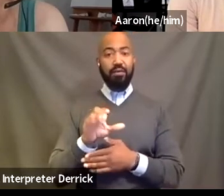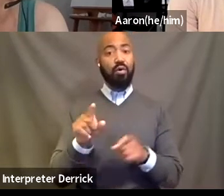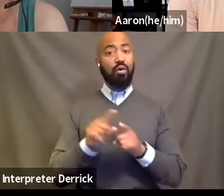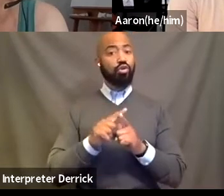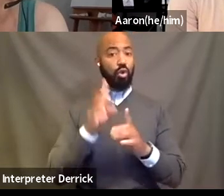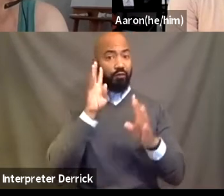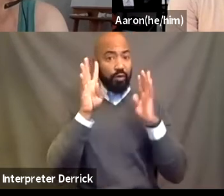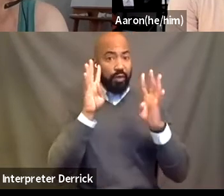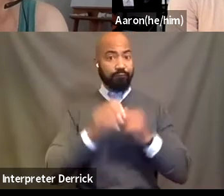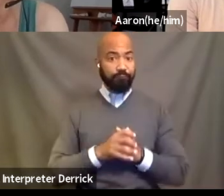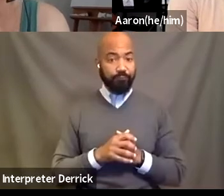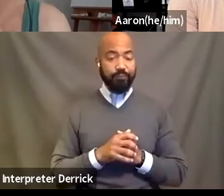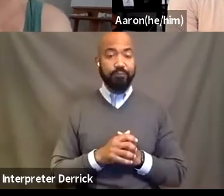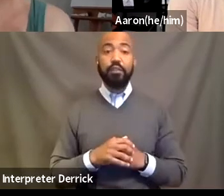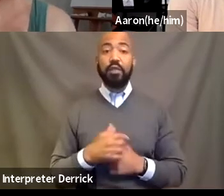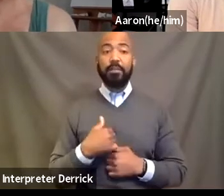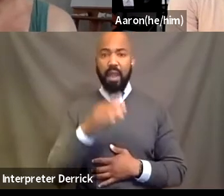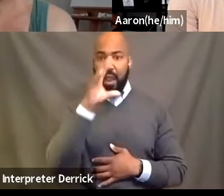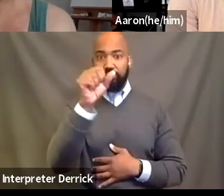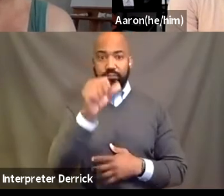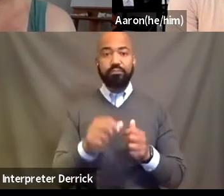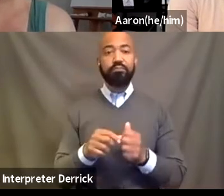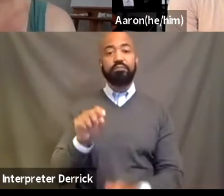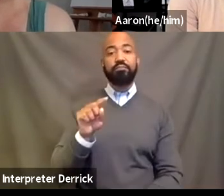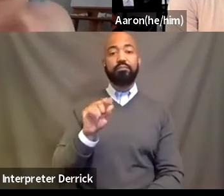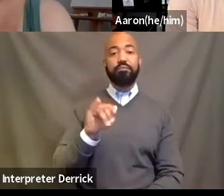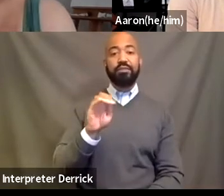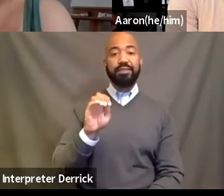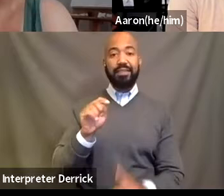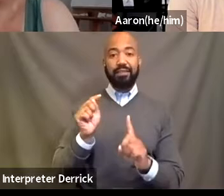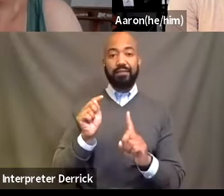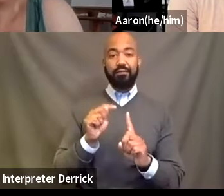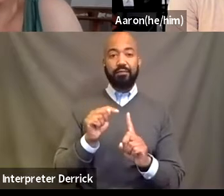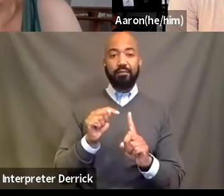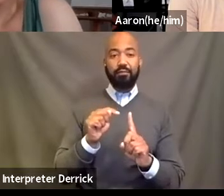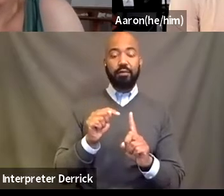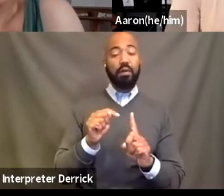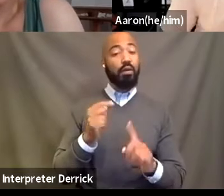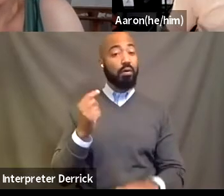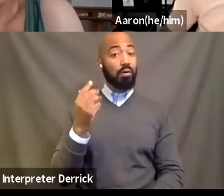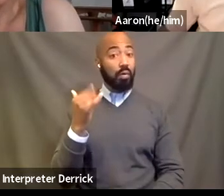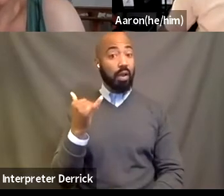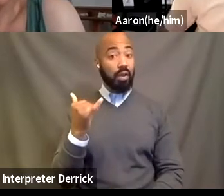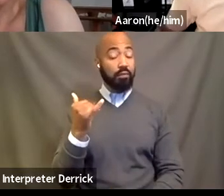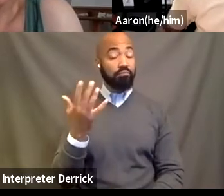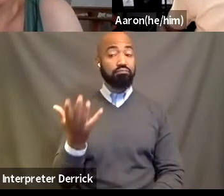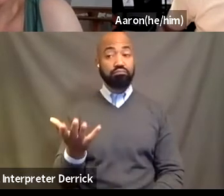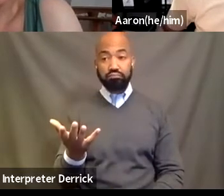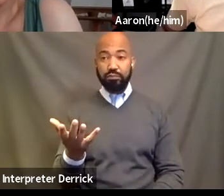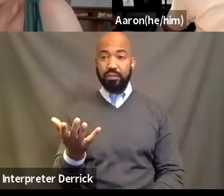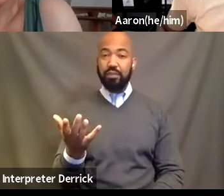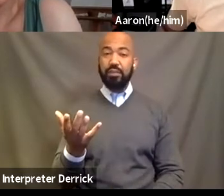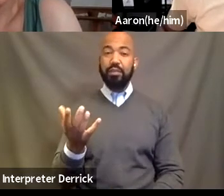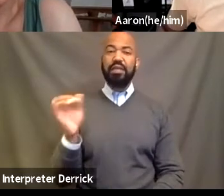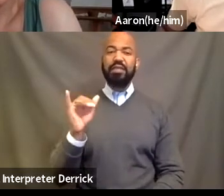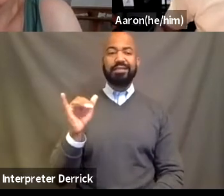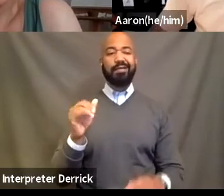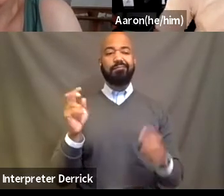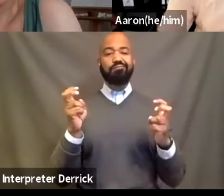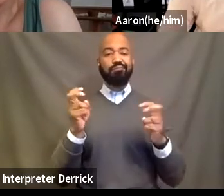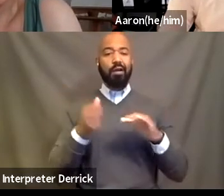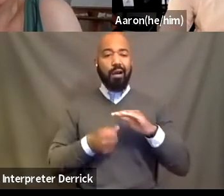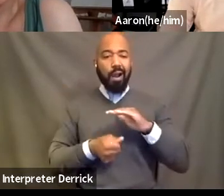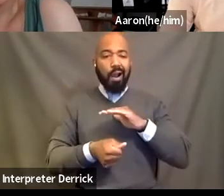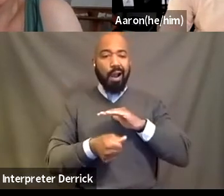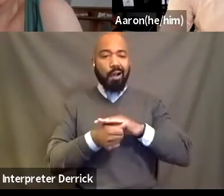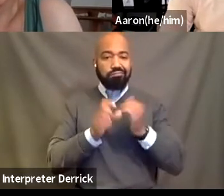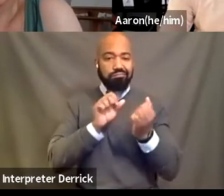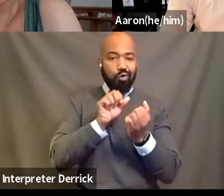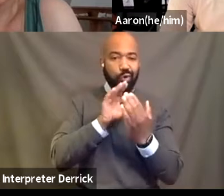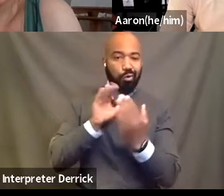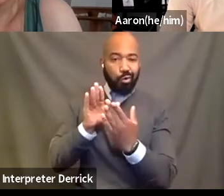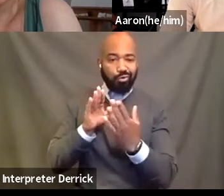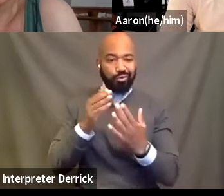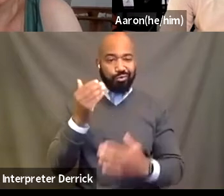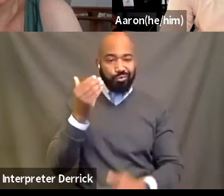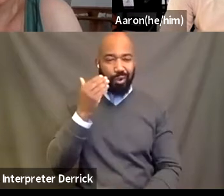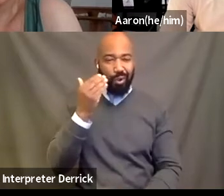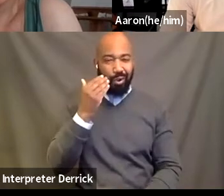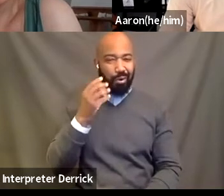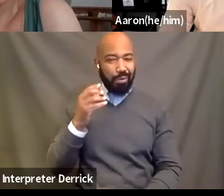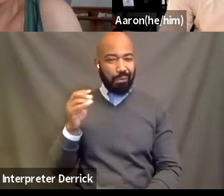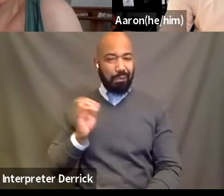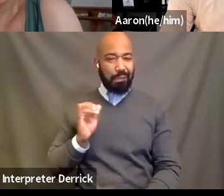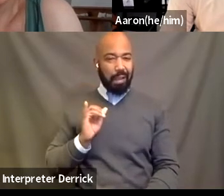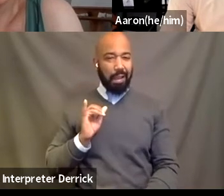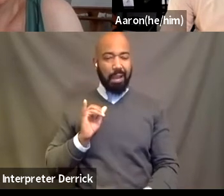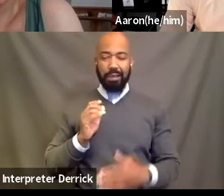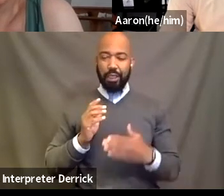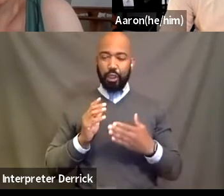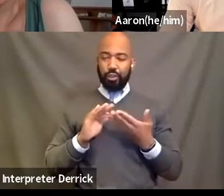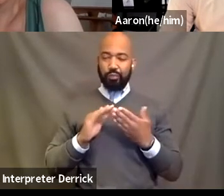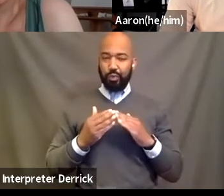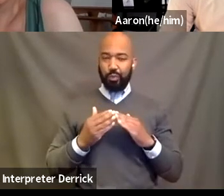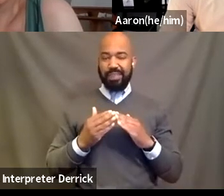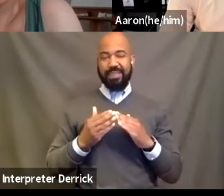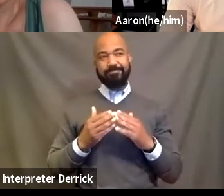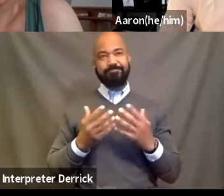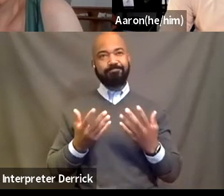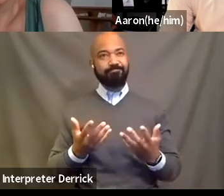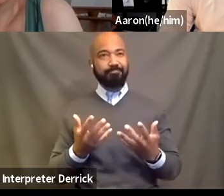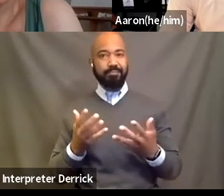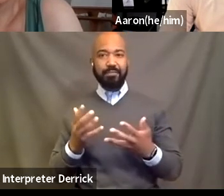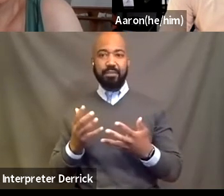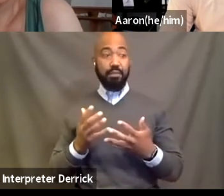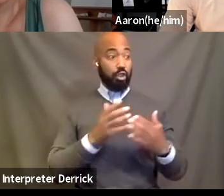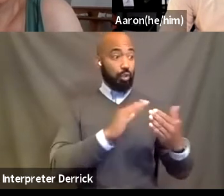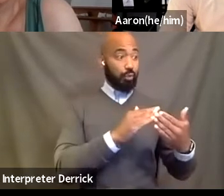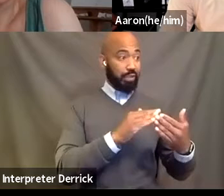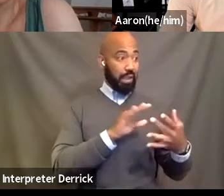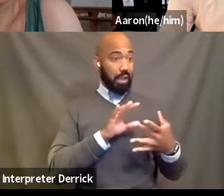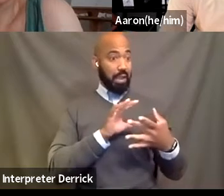x (they/themme): and very you remind me of humanity's connecting with Community building Community thinking about people in interpersonal relationships and underground under represented.